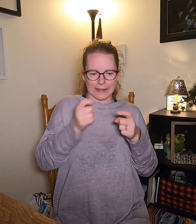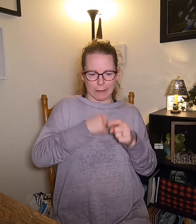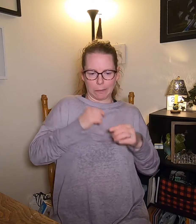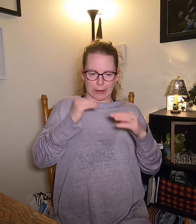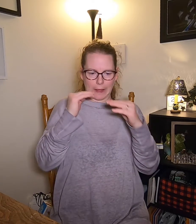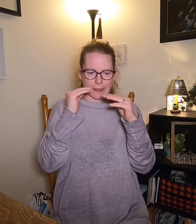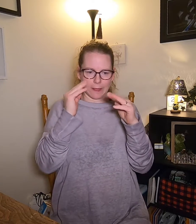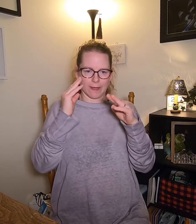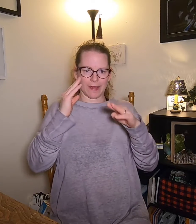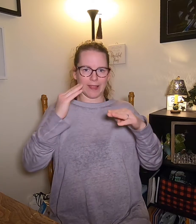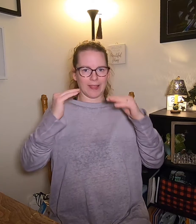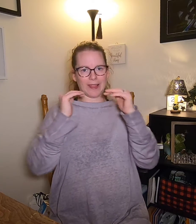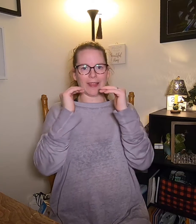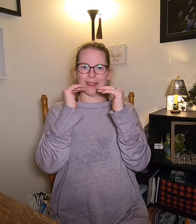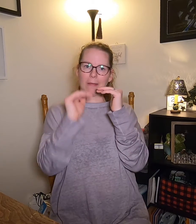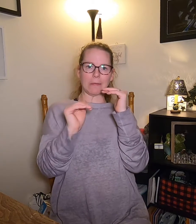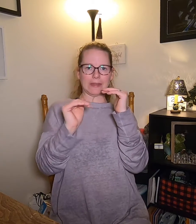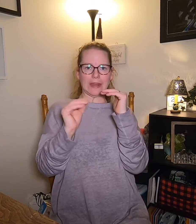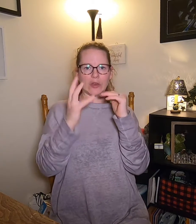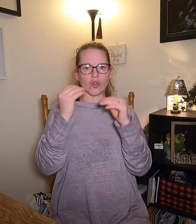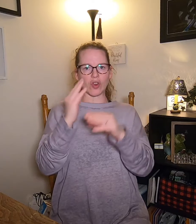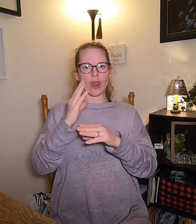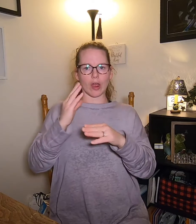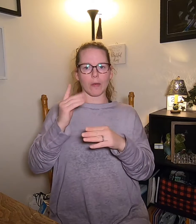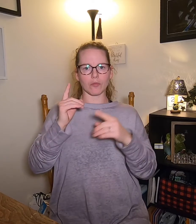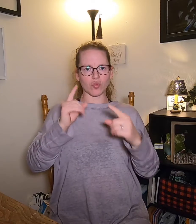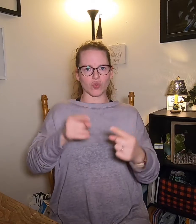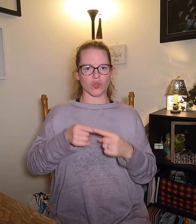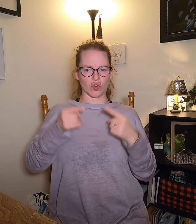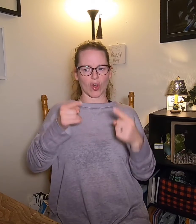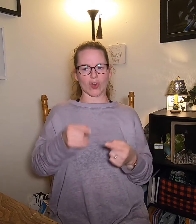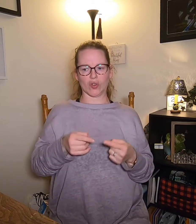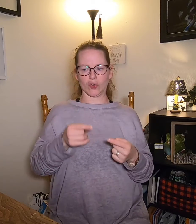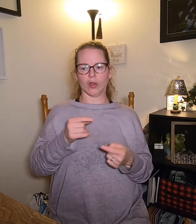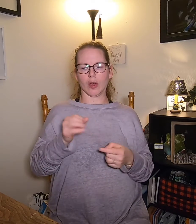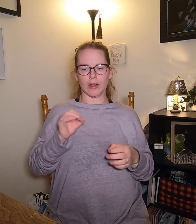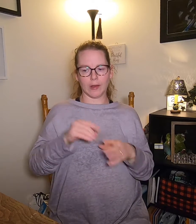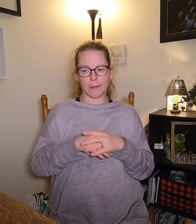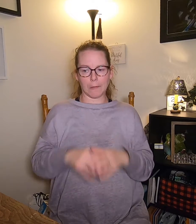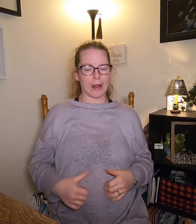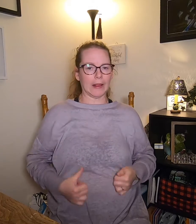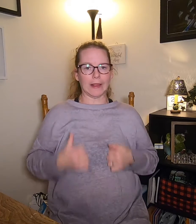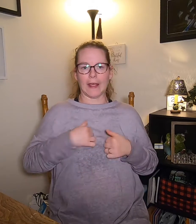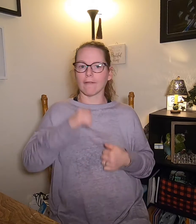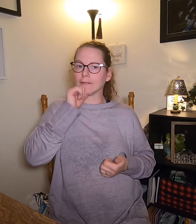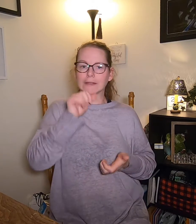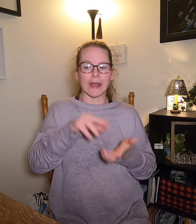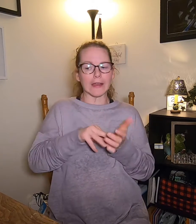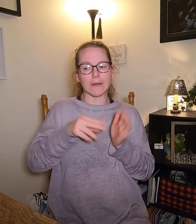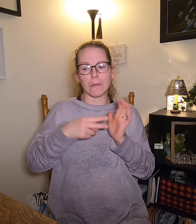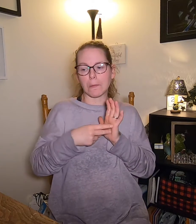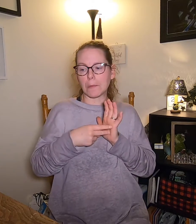that gives me limitation or struggles in my life, doesn't mean